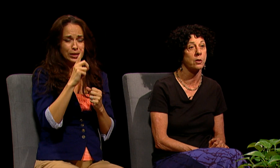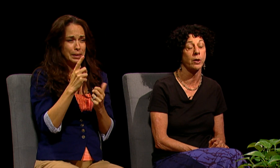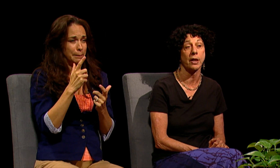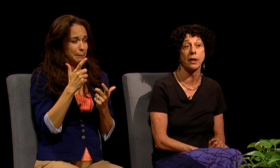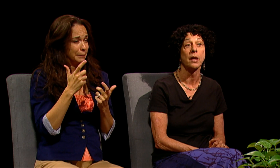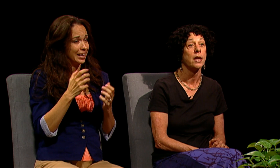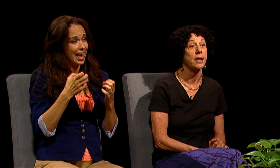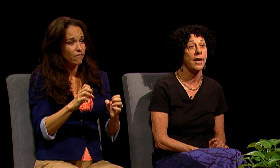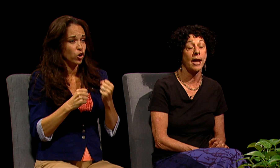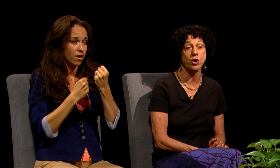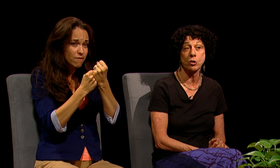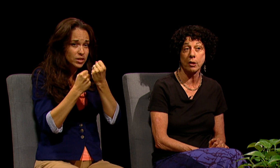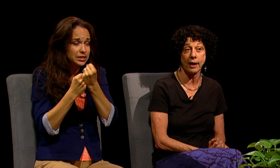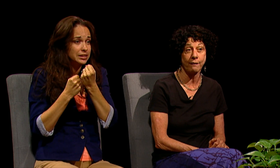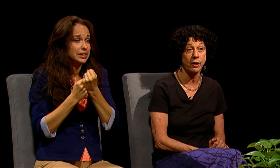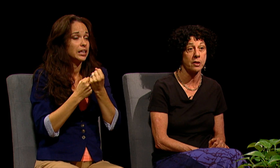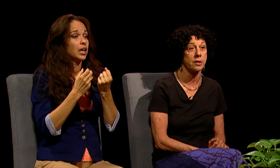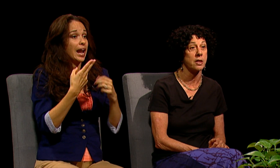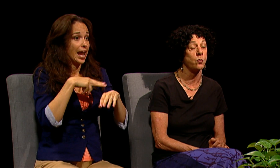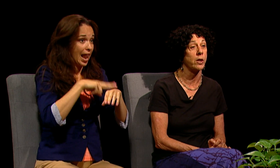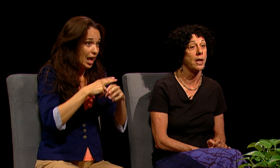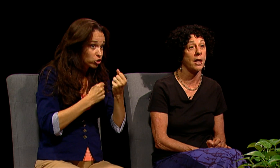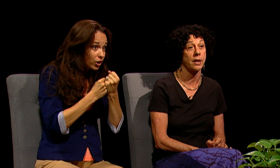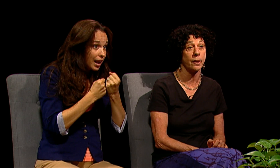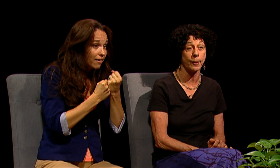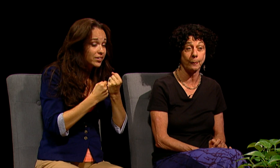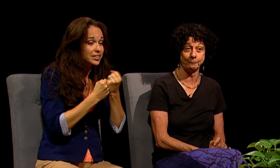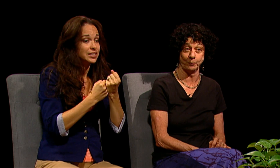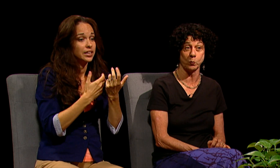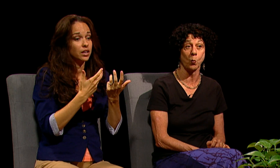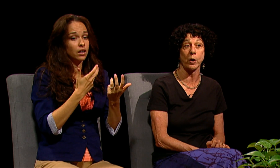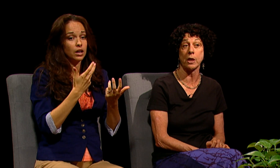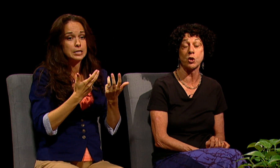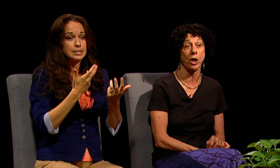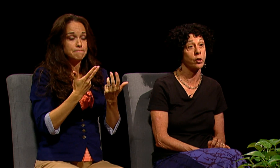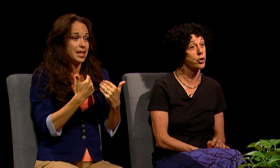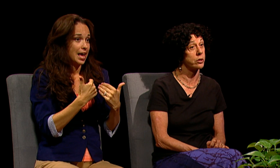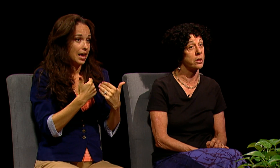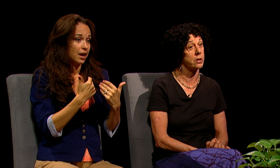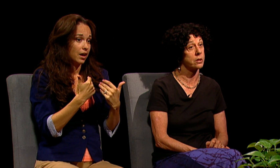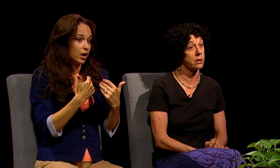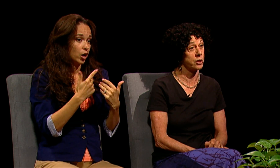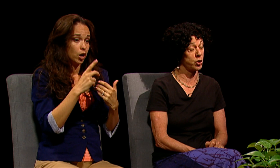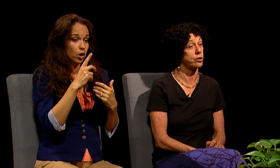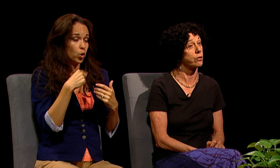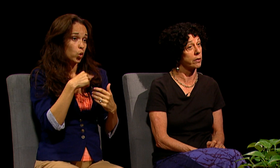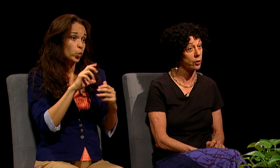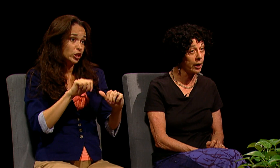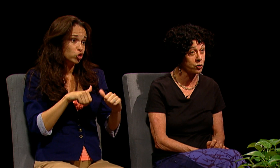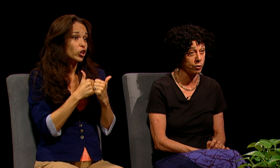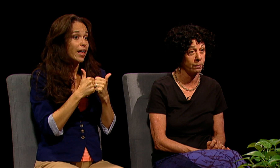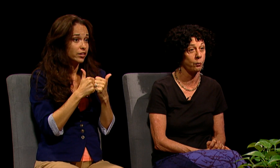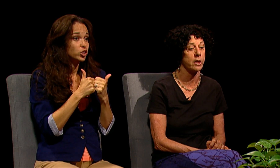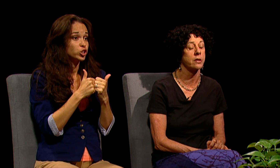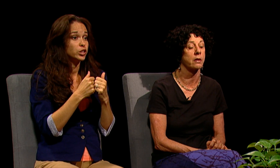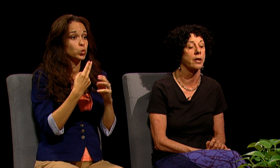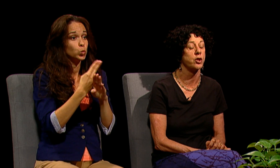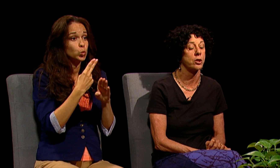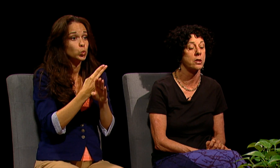WE HAD NATIONAL ADVOCACY. WE HAD-- WE CHALLENGED THESE CONDITIONS UNDER INTERNATIONAL HUMAN RIGHTS STRATEGIES,